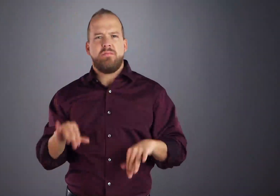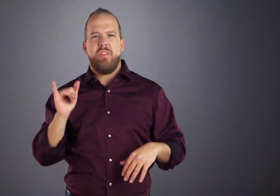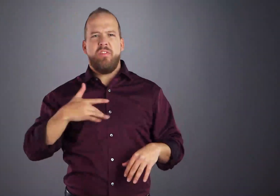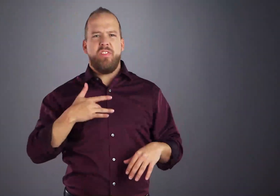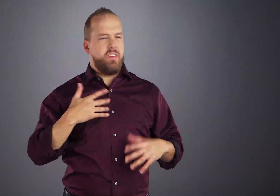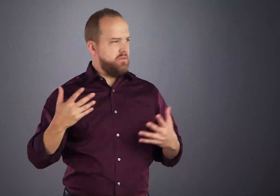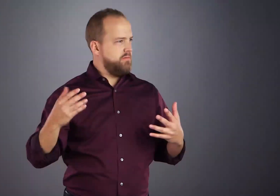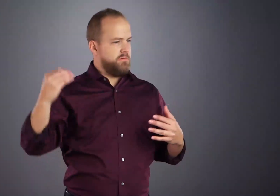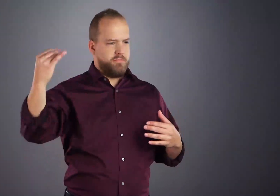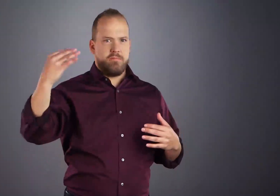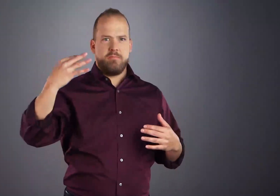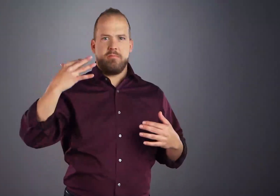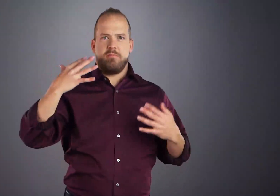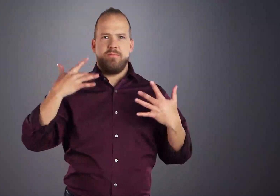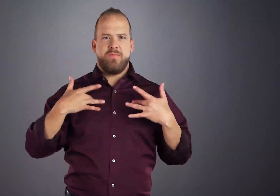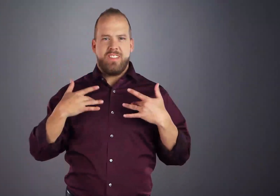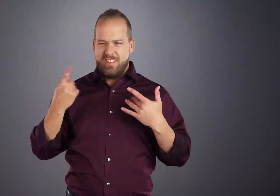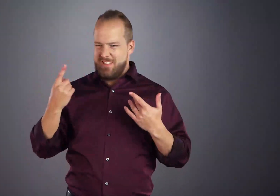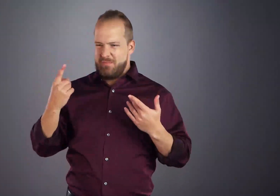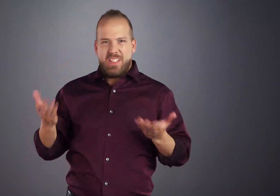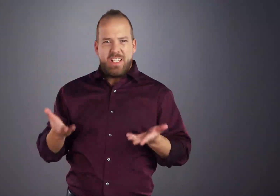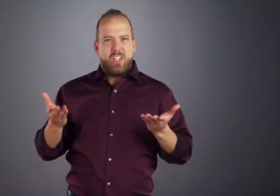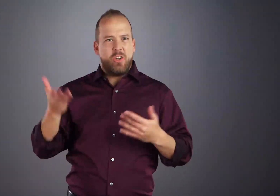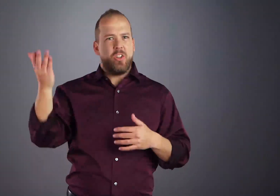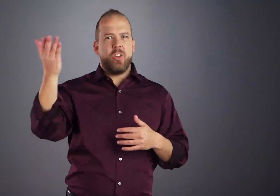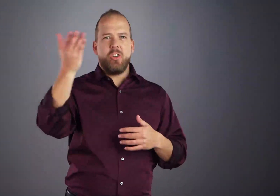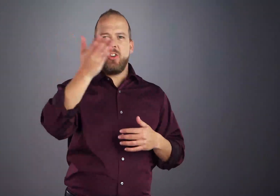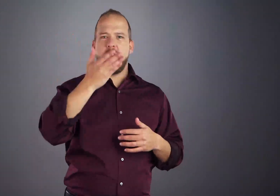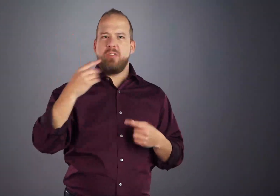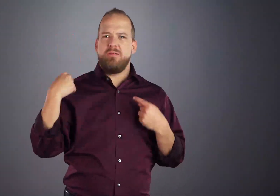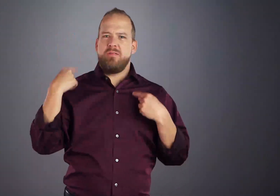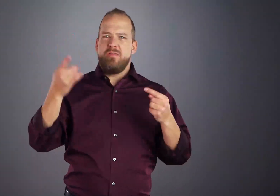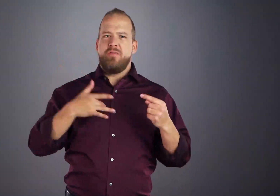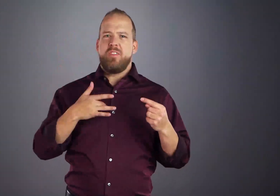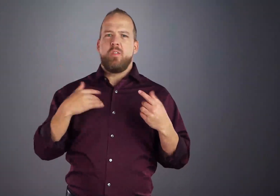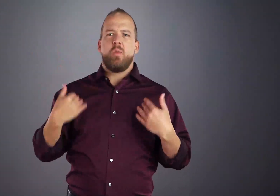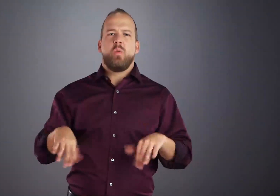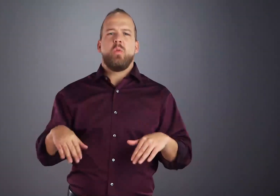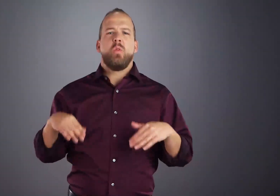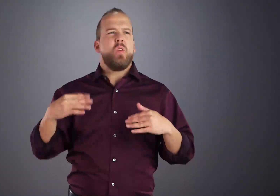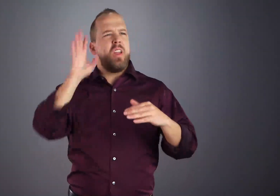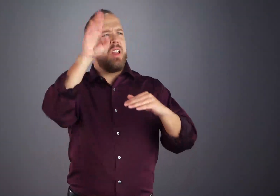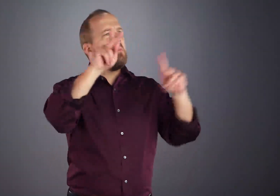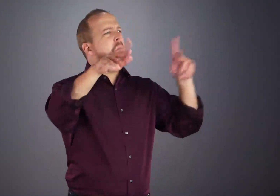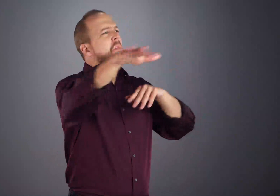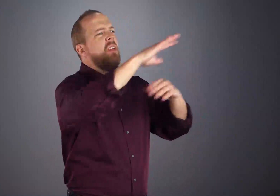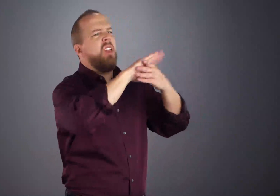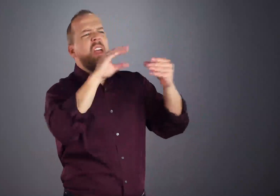But soon the sense of His presence had been blotted out by worldly clamors,